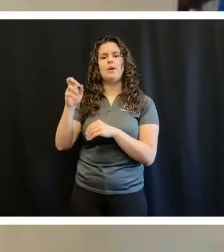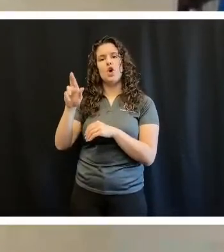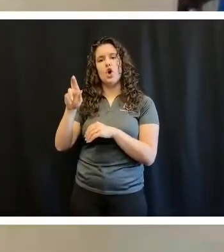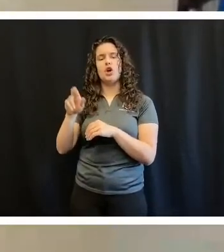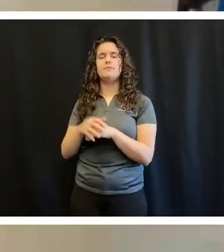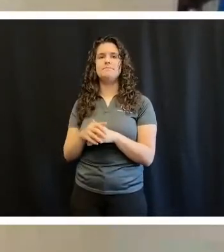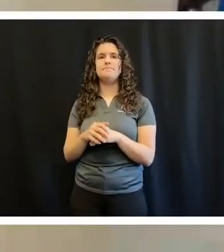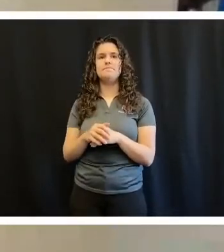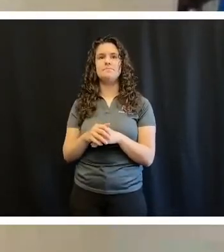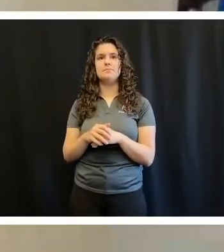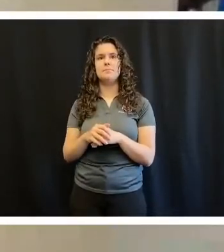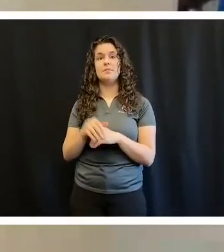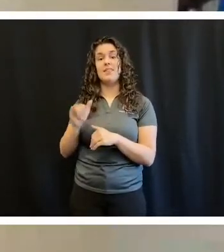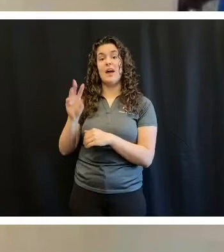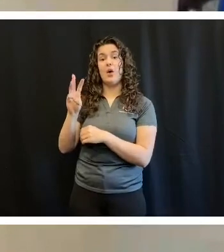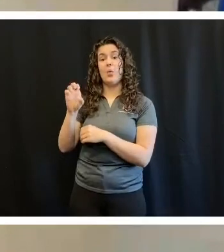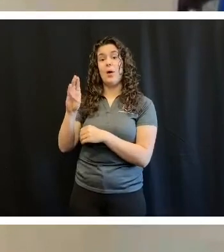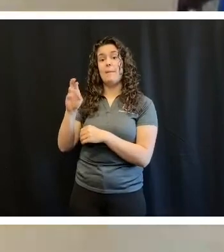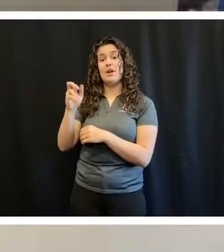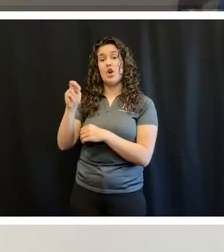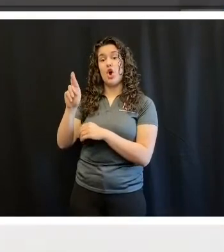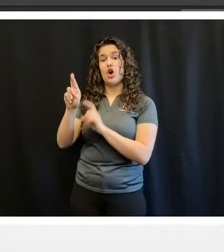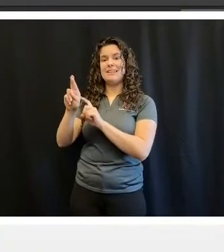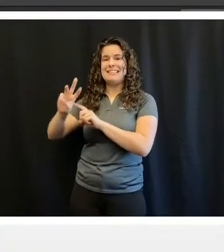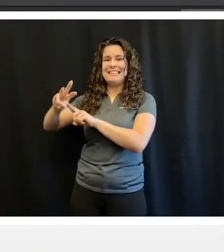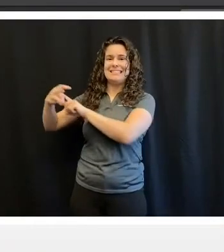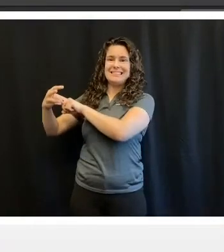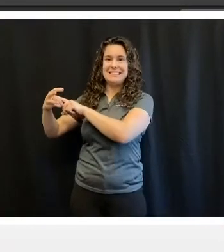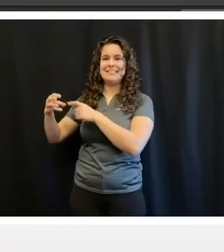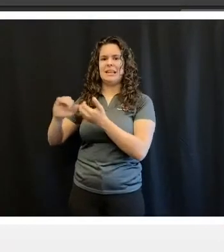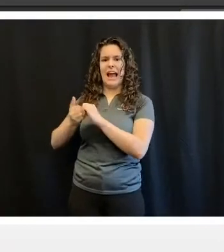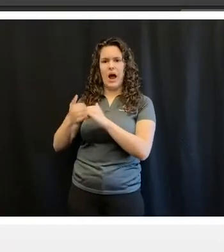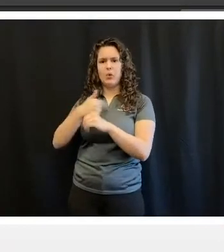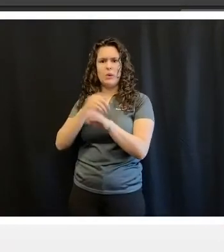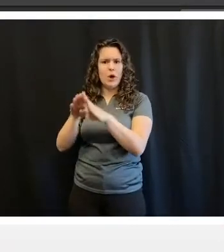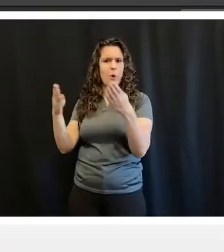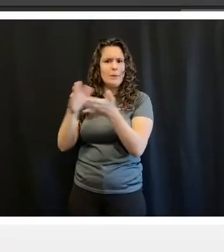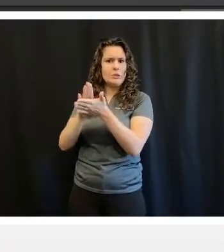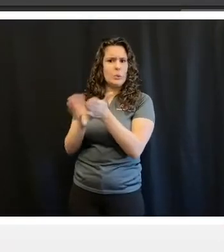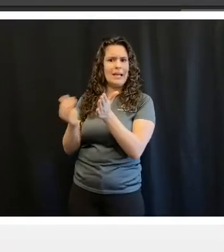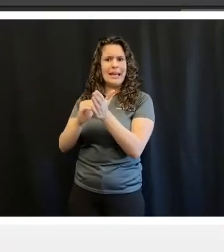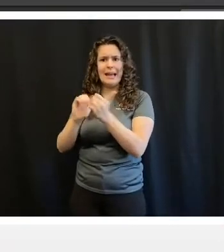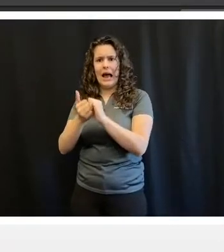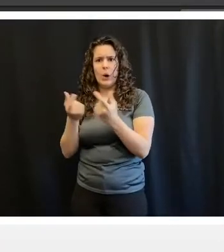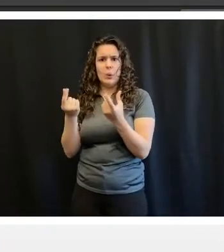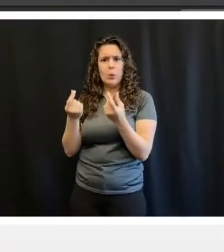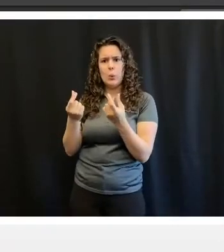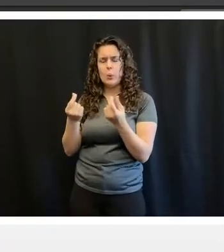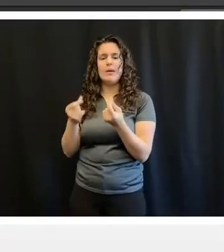how are we going to get back to school and get everything reopened. If you go to that website, that's listed there,